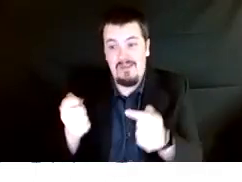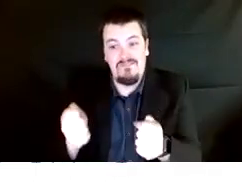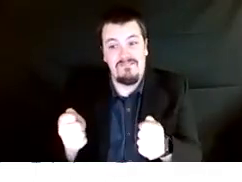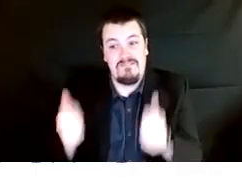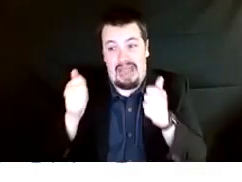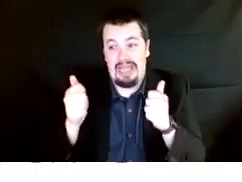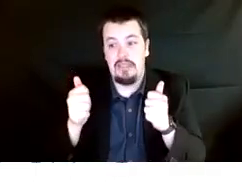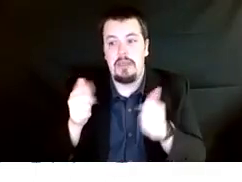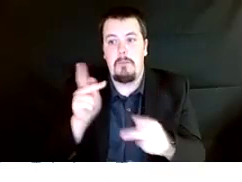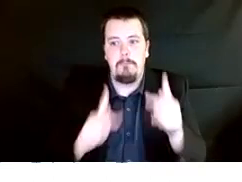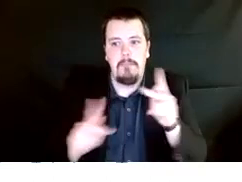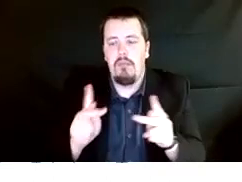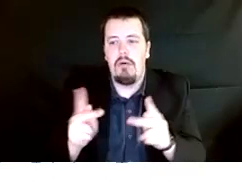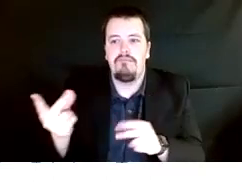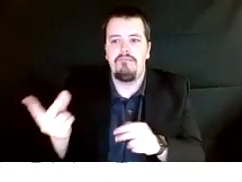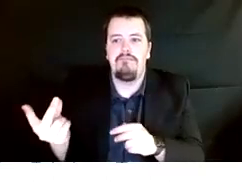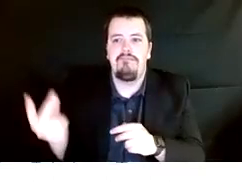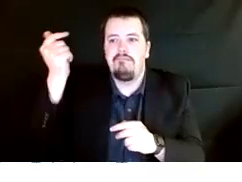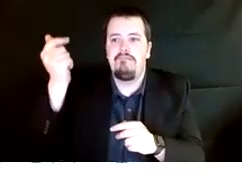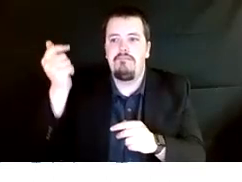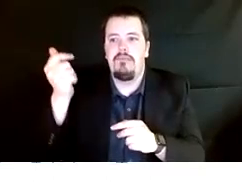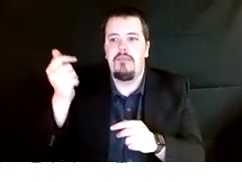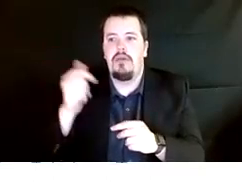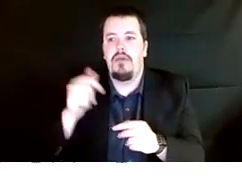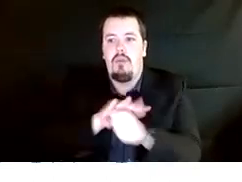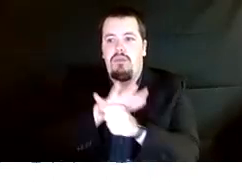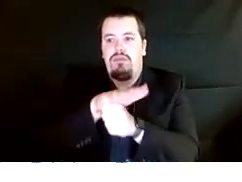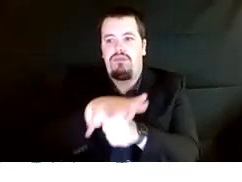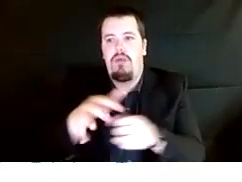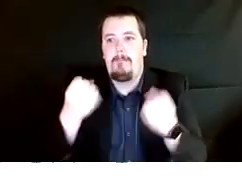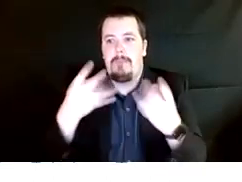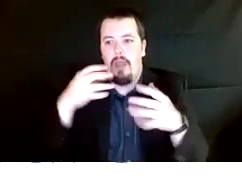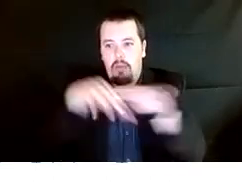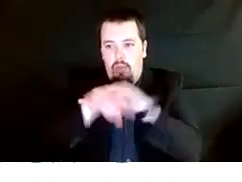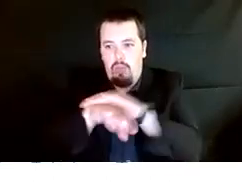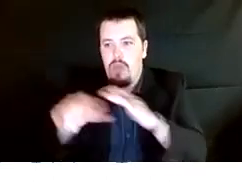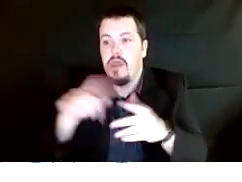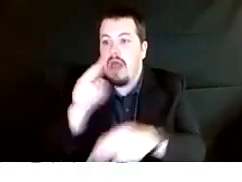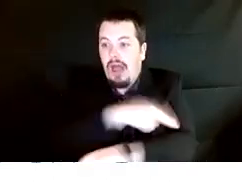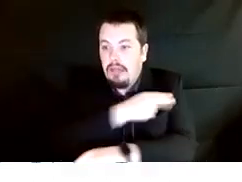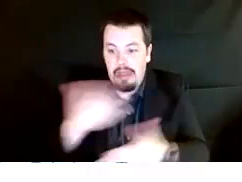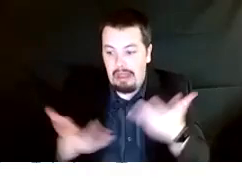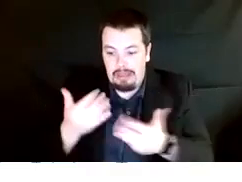people all of a sudden could overrun a hospital and they have to make these decisions... fortunately